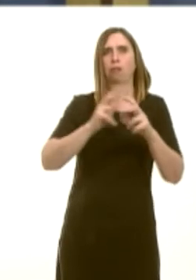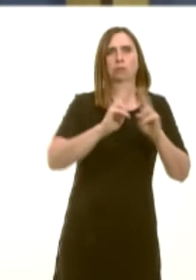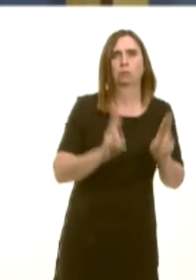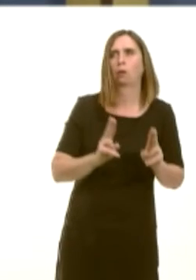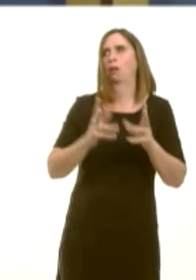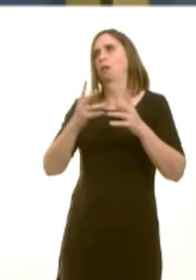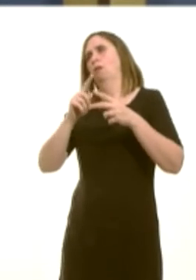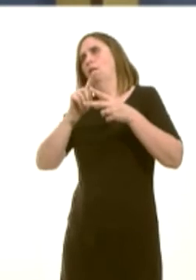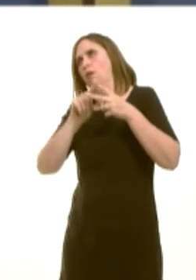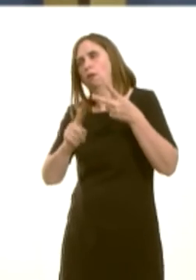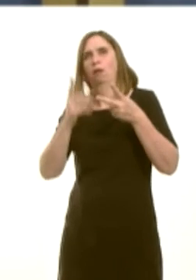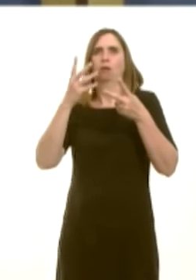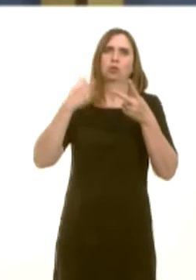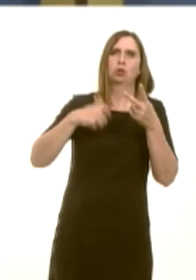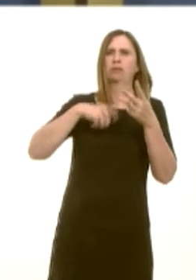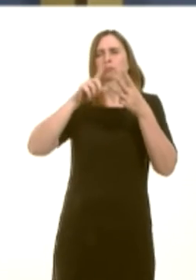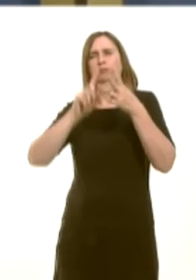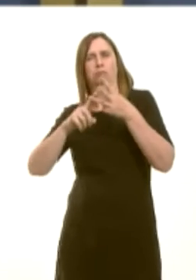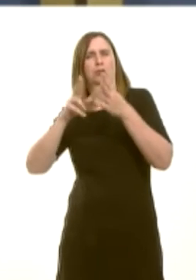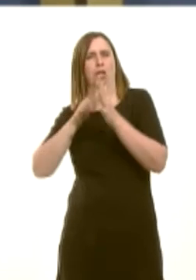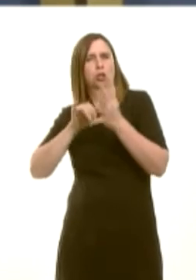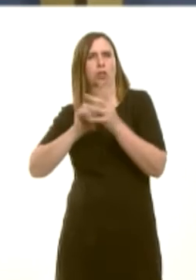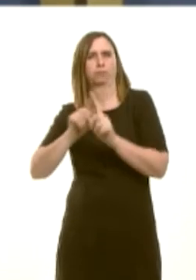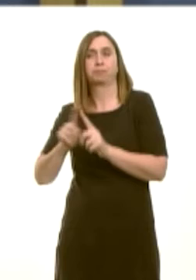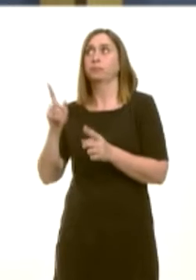discussions with the UK Government. Of course, we have a new Government now and a new set